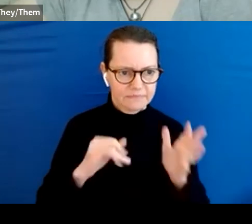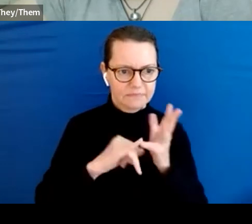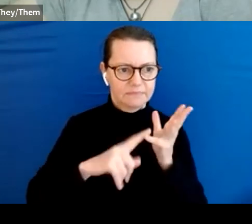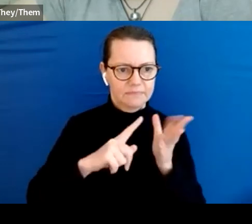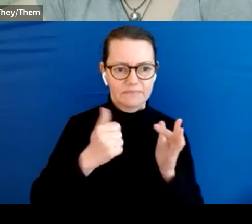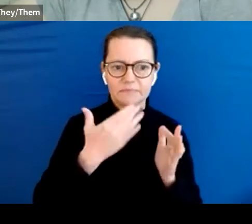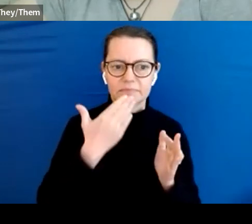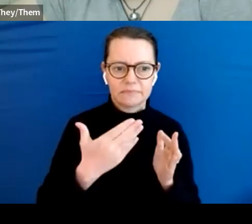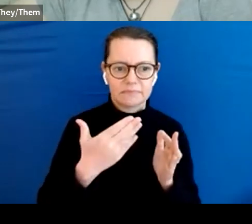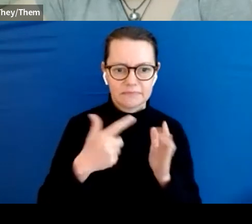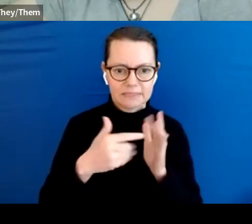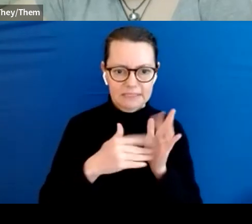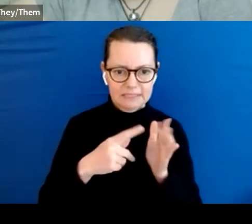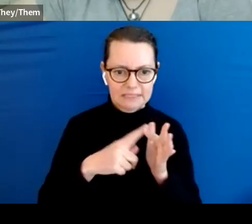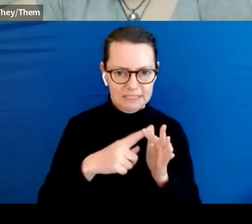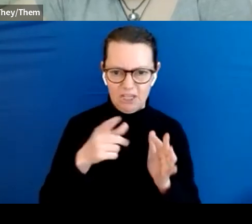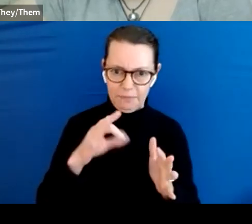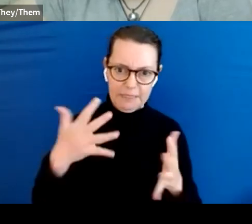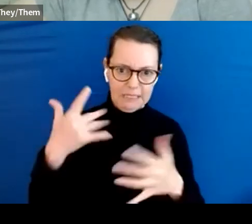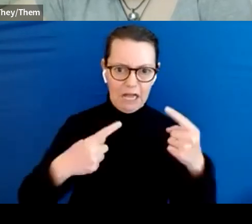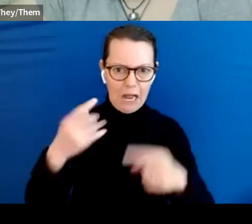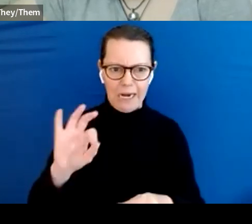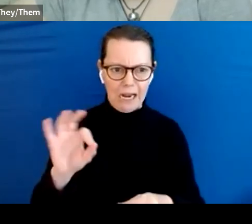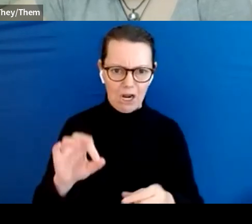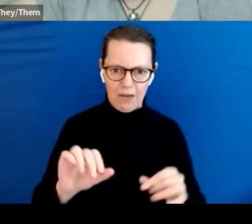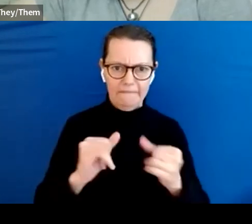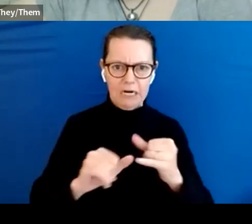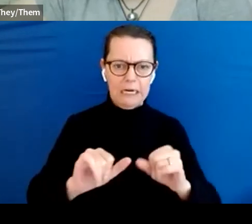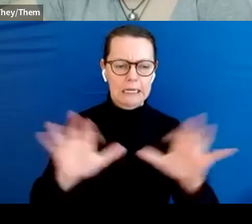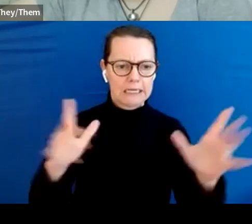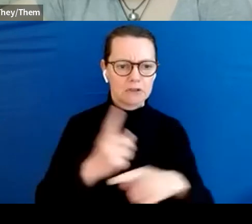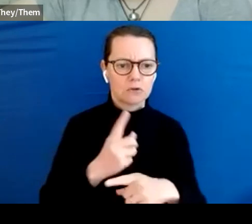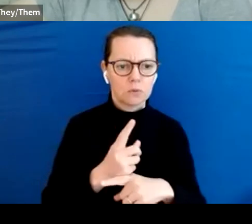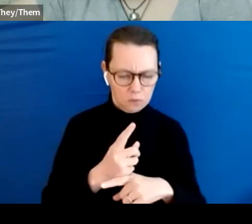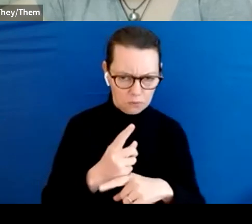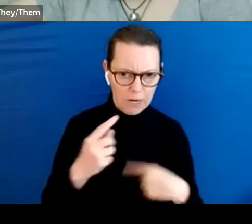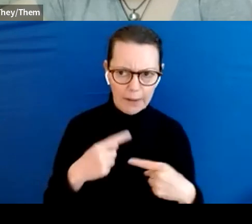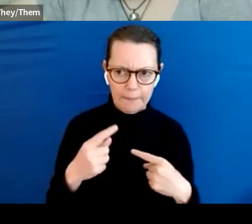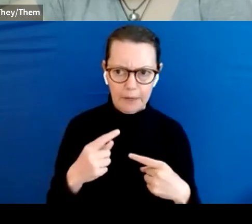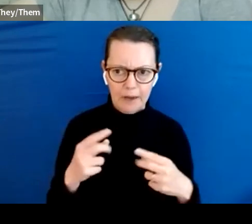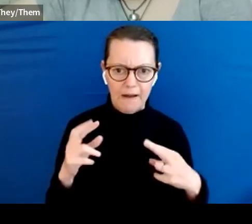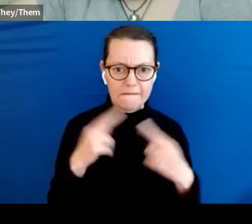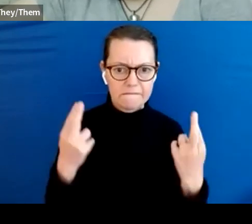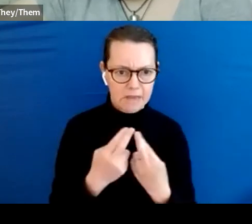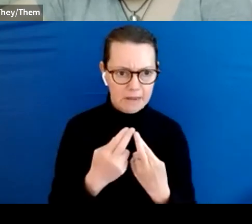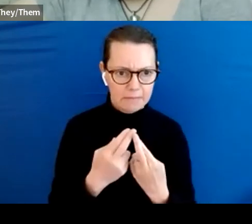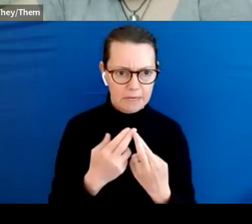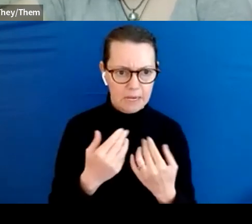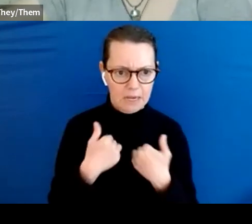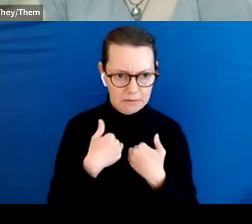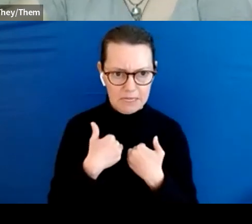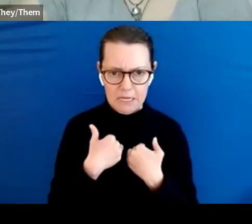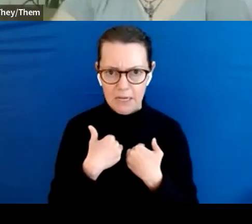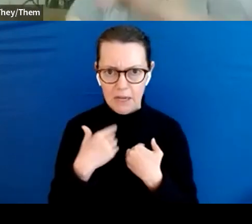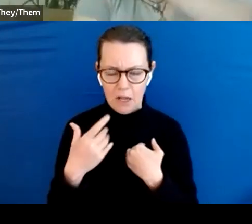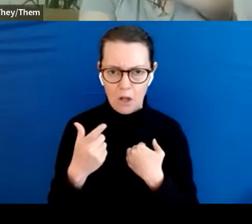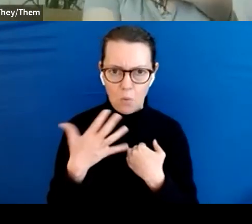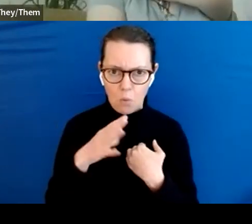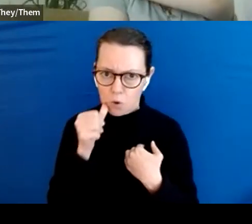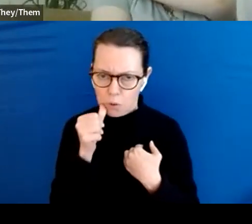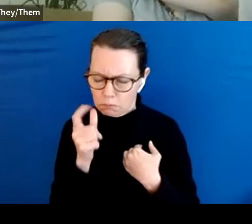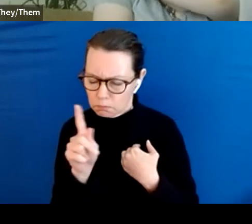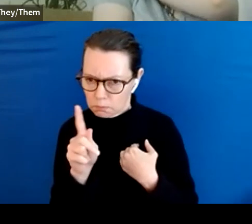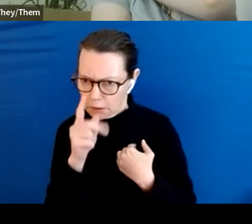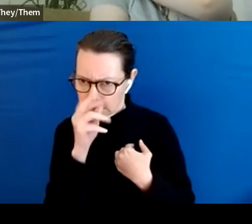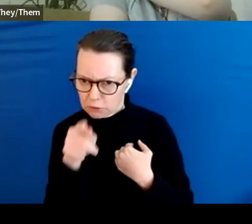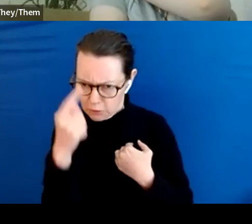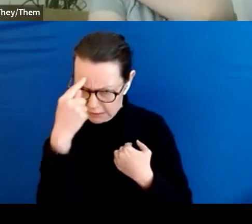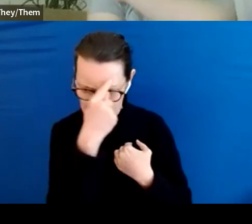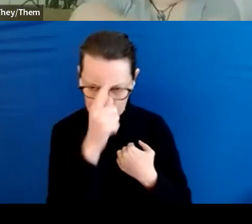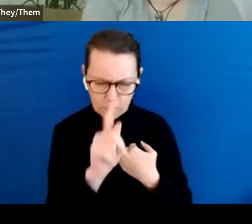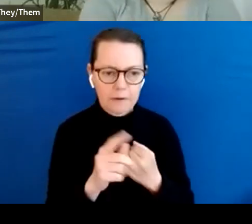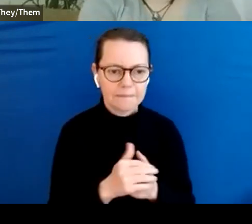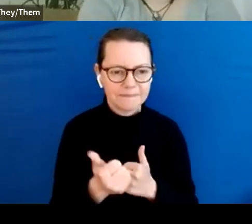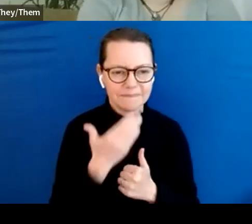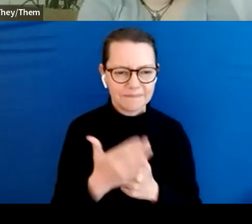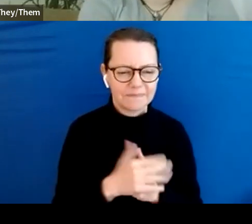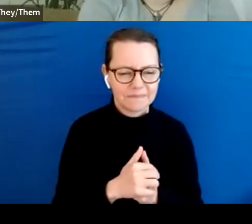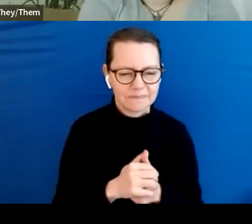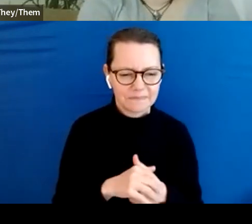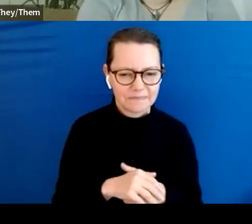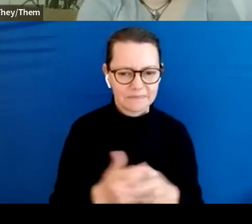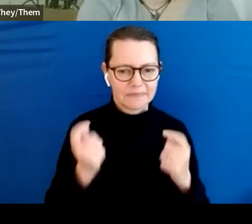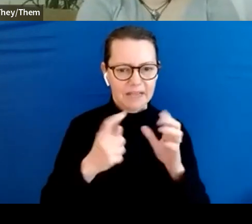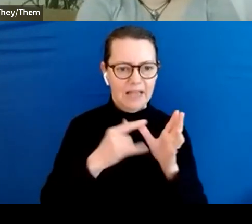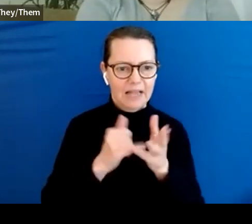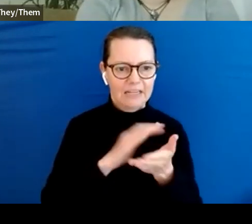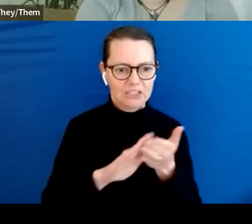think easy CC and not being controversial at all This is the clarity that I'm family members like myself crave to hear directly from young people so No, thank you.